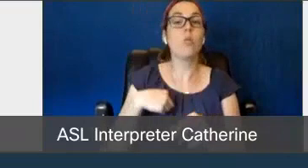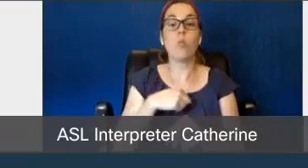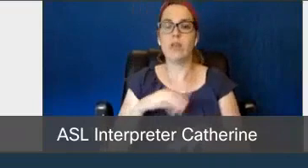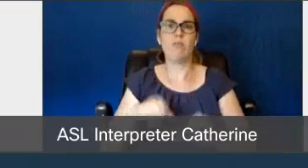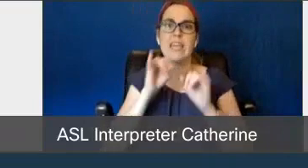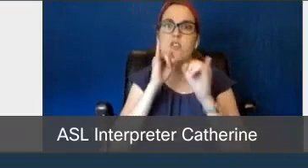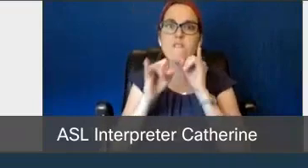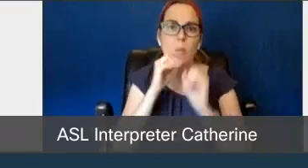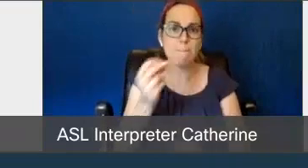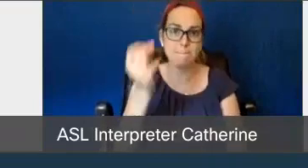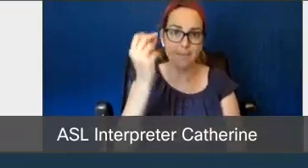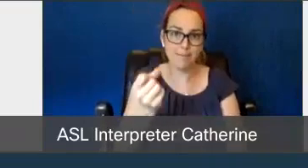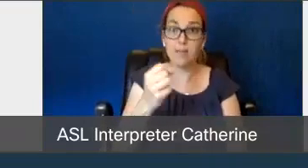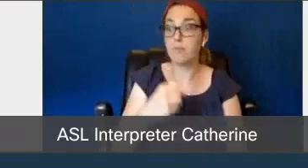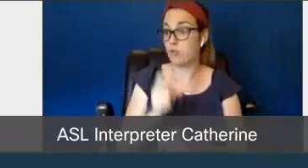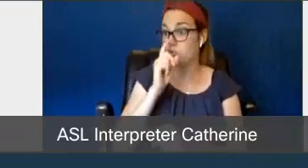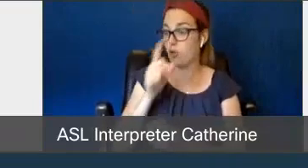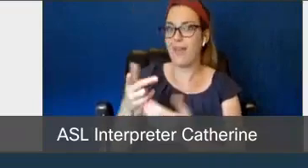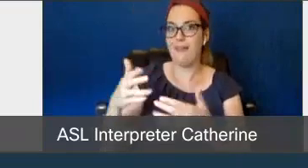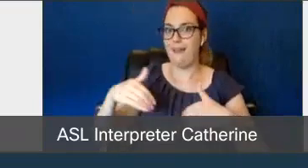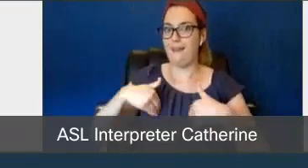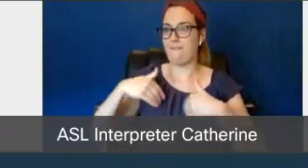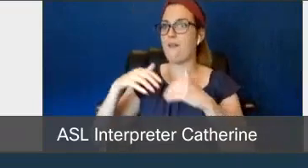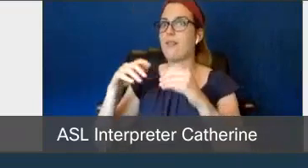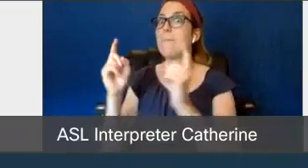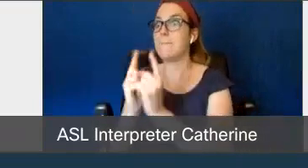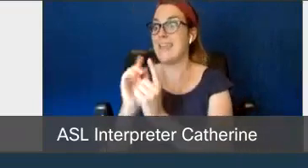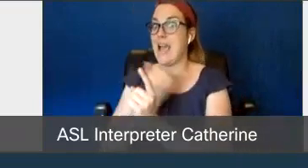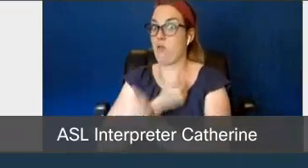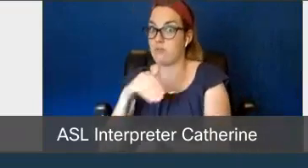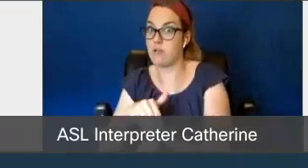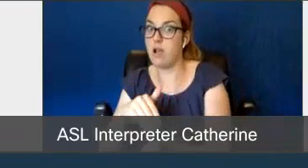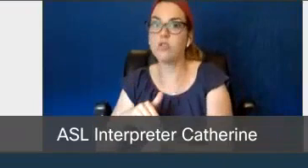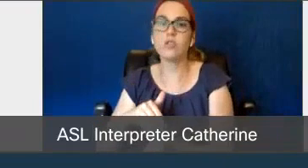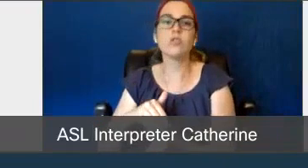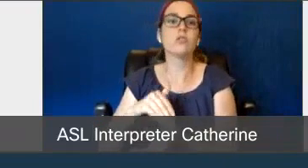and make sure they meet with our recovery community and we get them the best treatment that works for them.